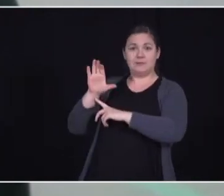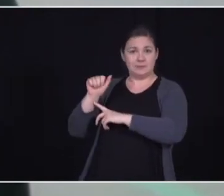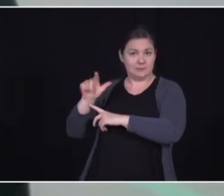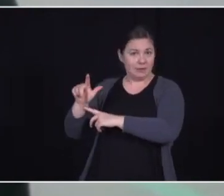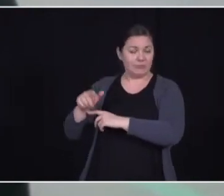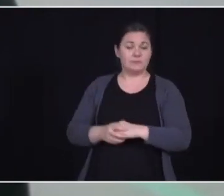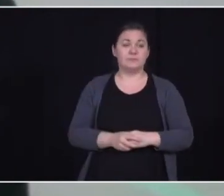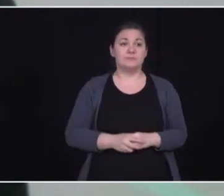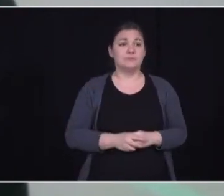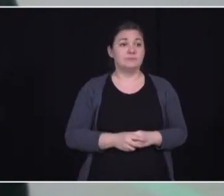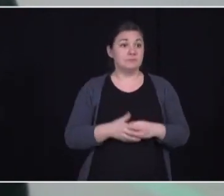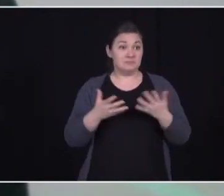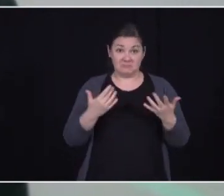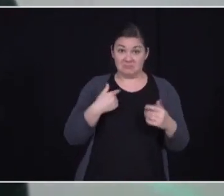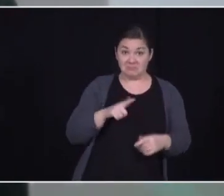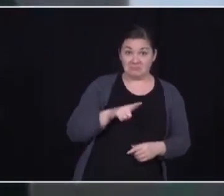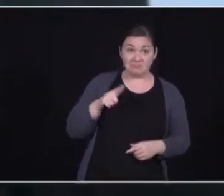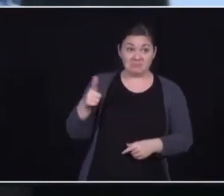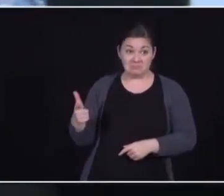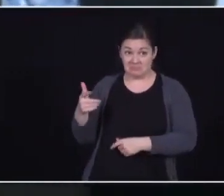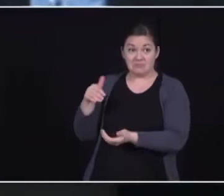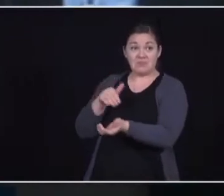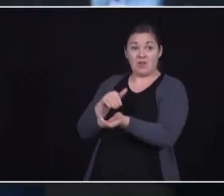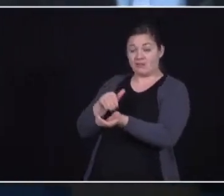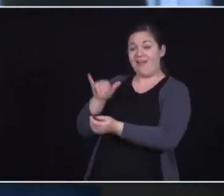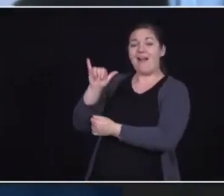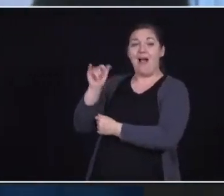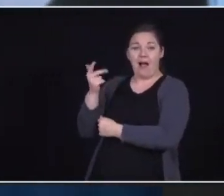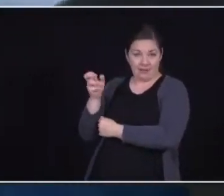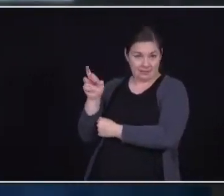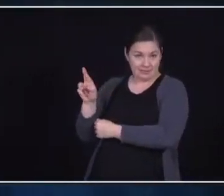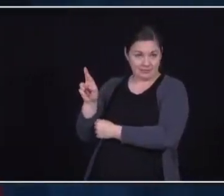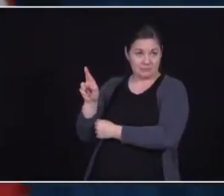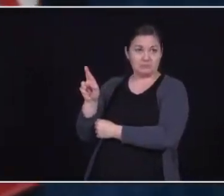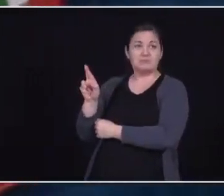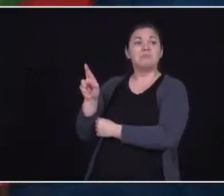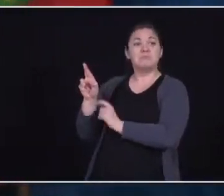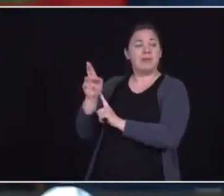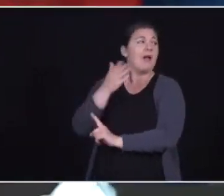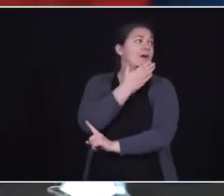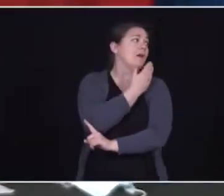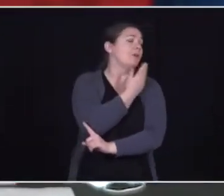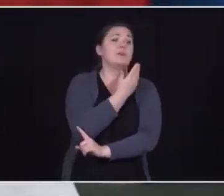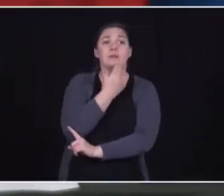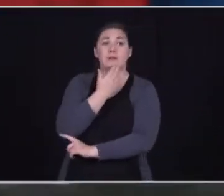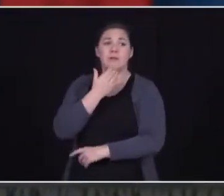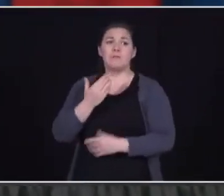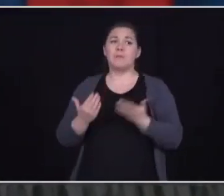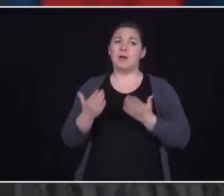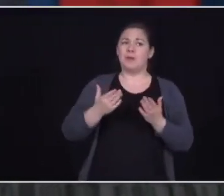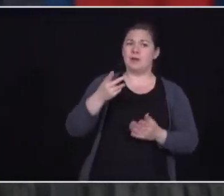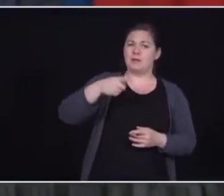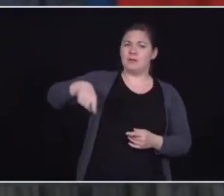to make sure they follow at a logical approach, thank you I will stop there and I'll hit it back to Dr.